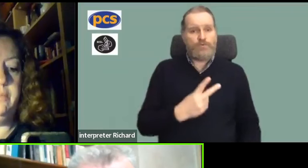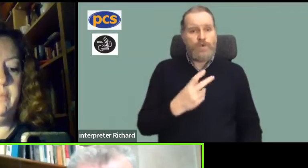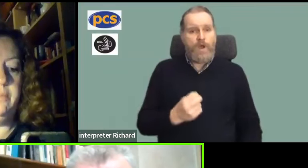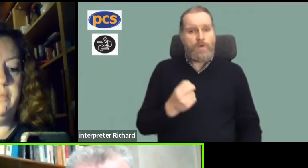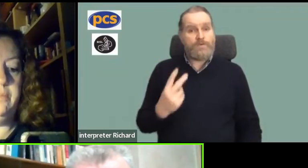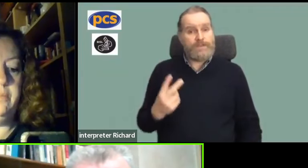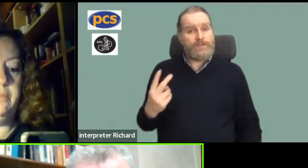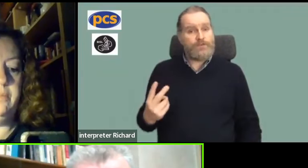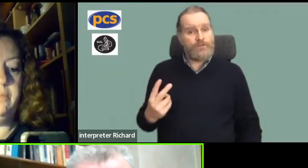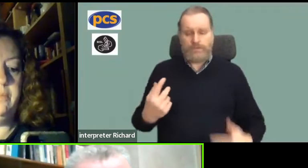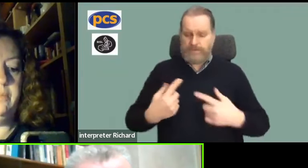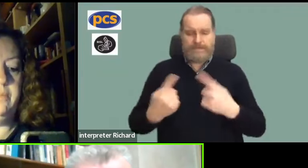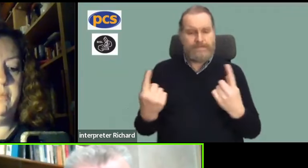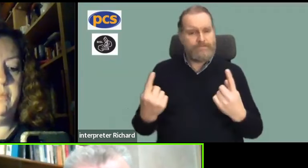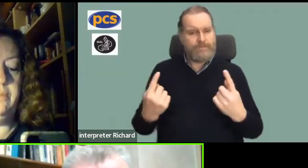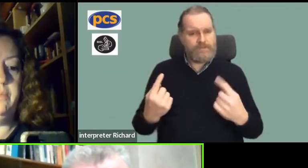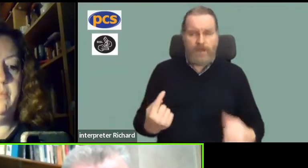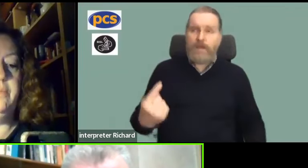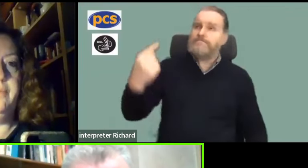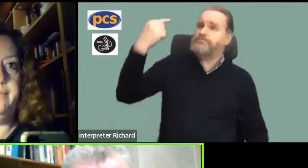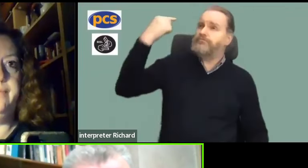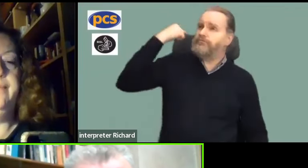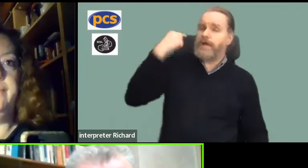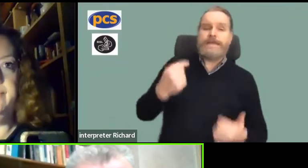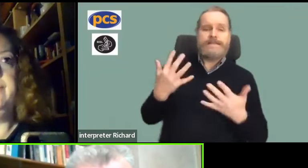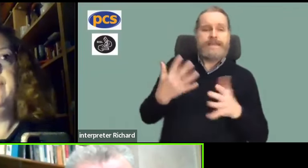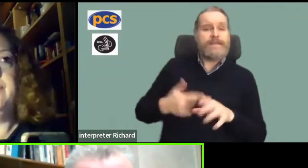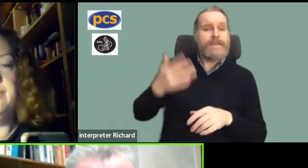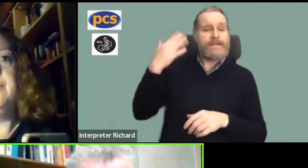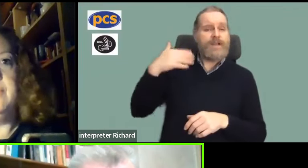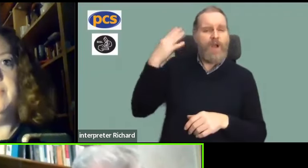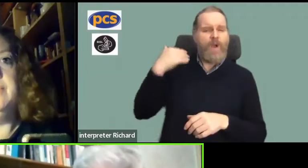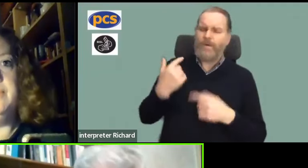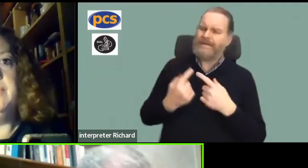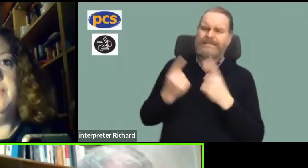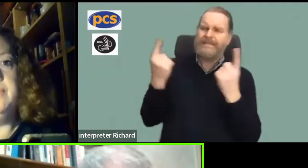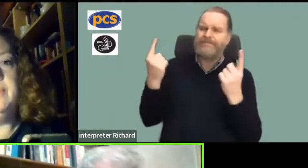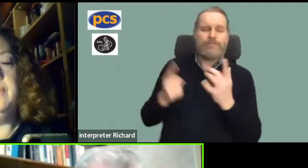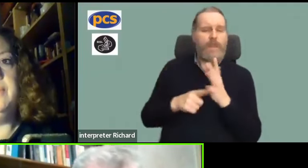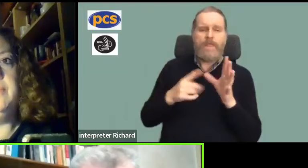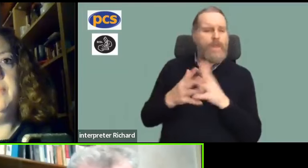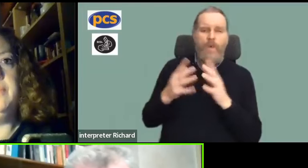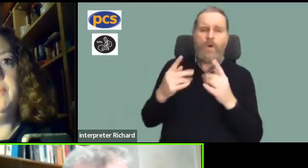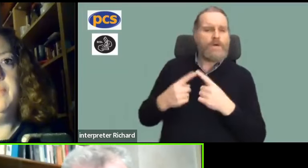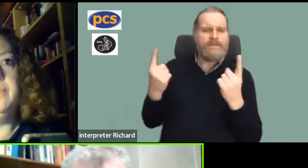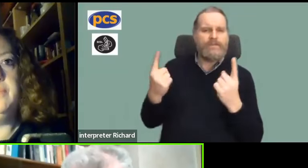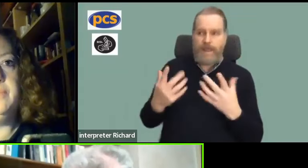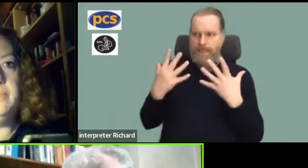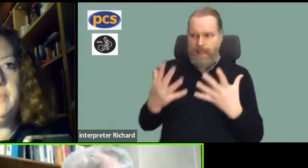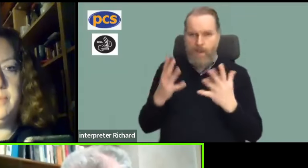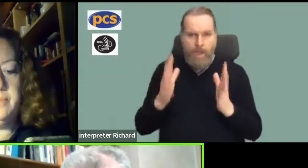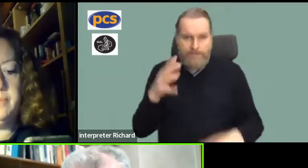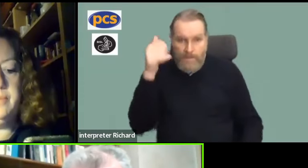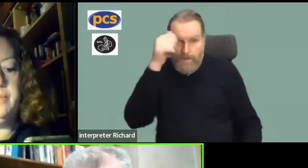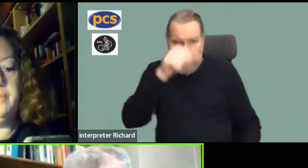e saying 1015 years ago. saying 1015 years ago people would there would be no legal e no legal come back. it's a bit a bit different now, and I think that's what we're trying to work